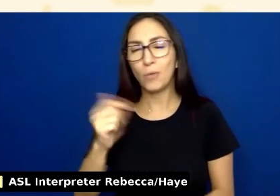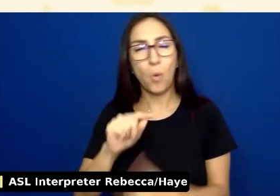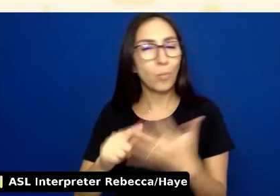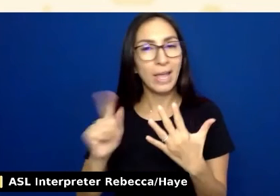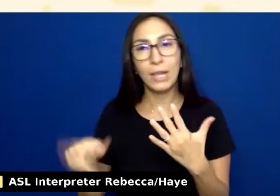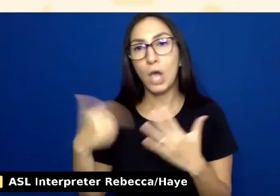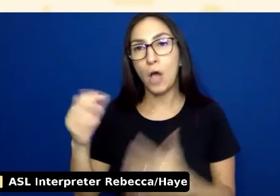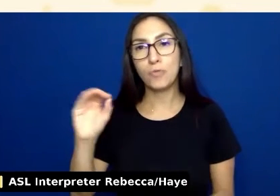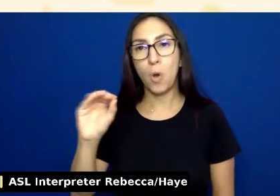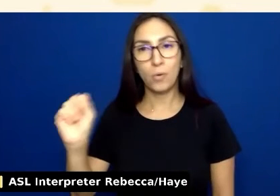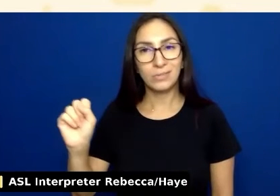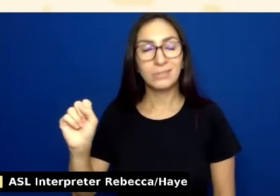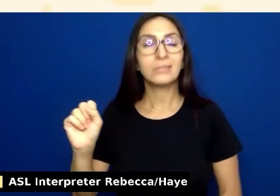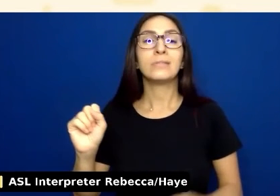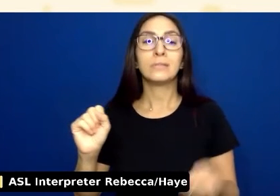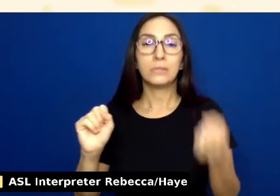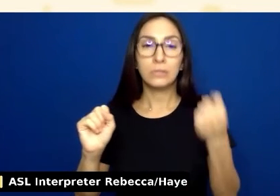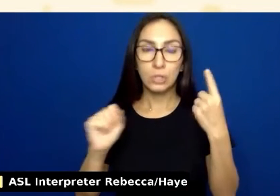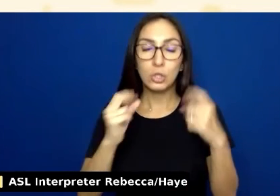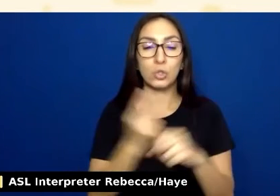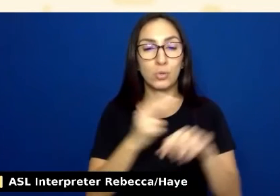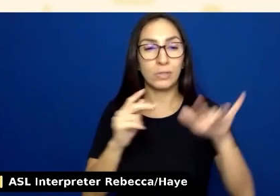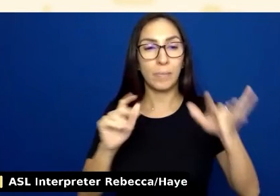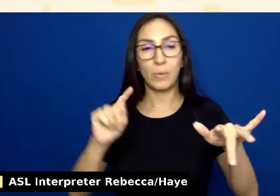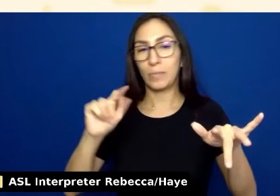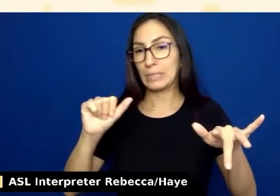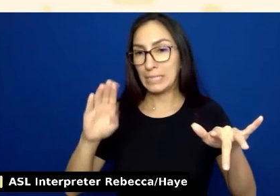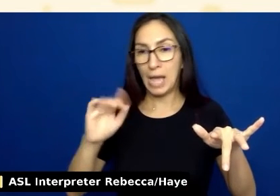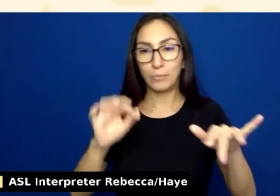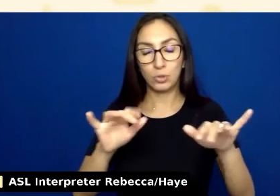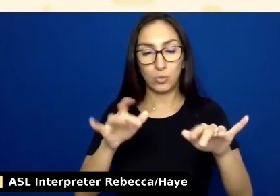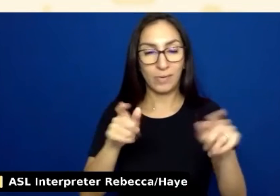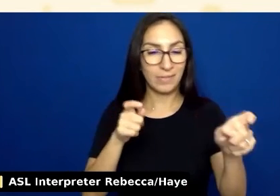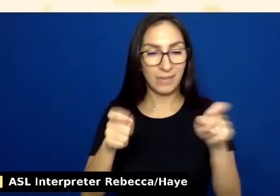use tab to navigate to links, buttons, select dropdowns,